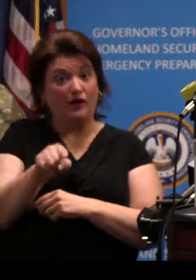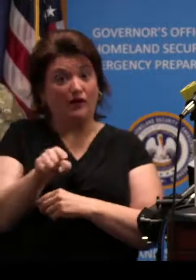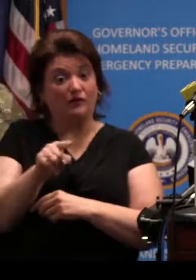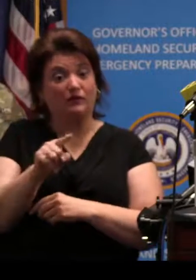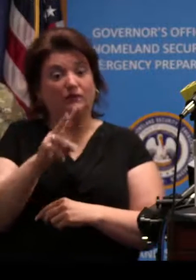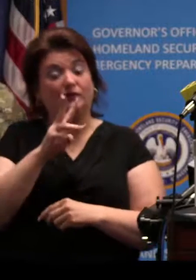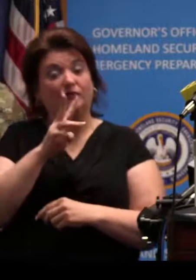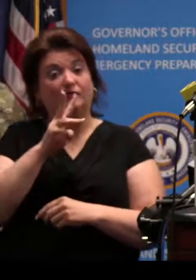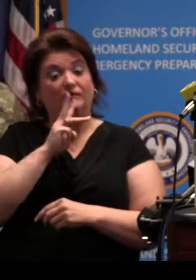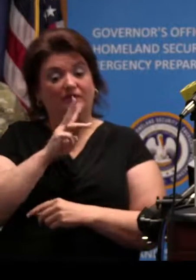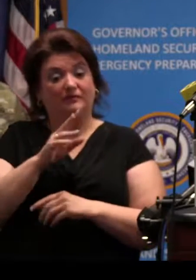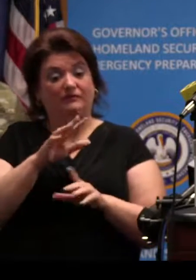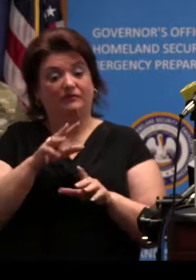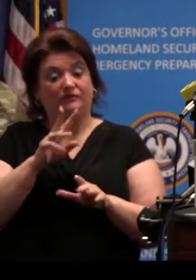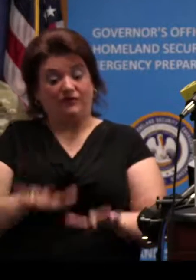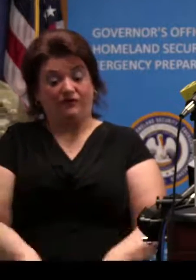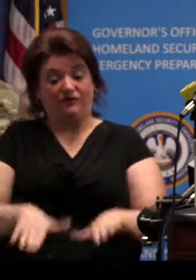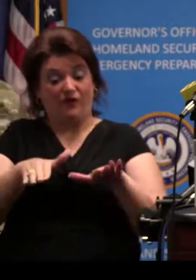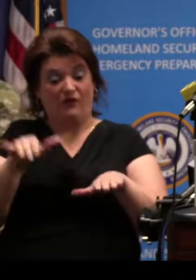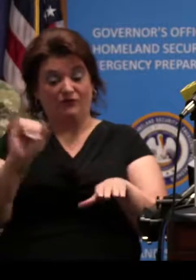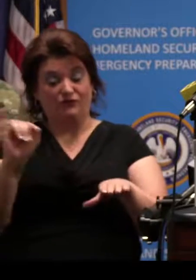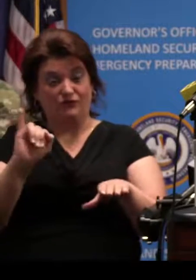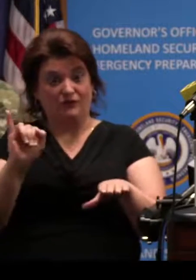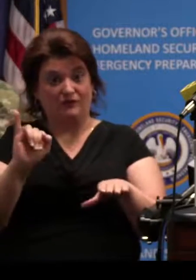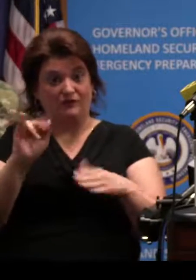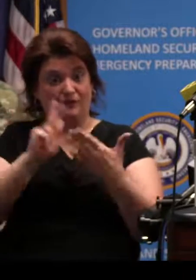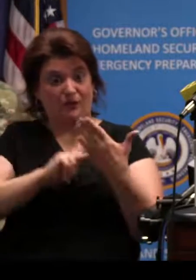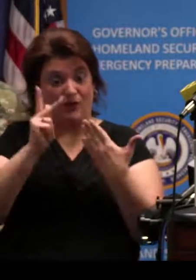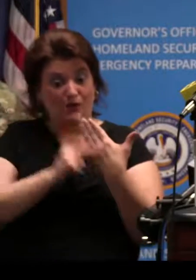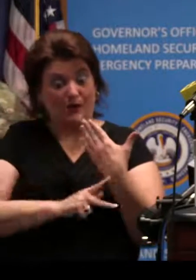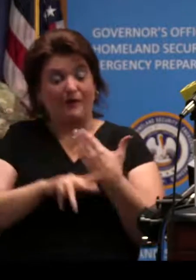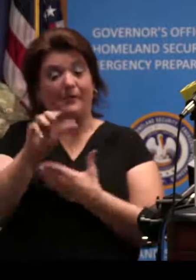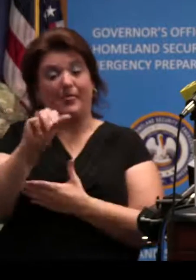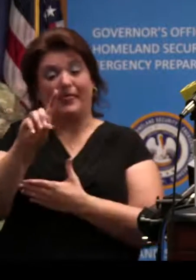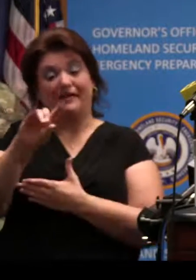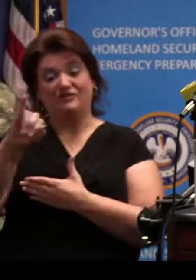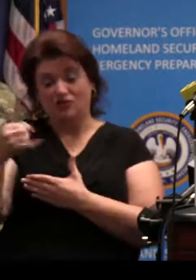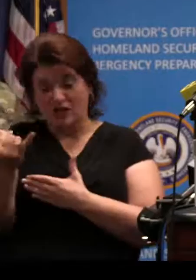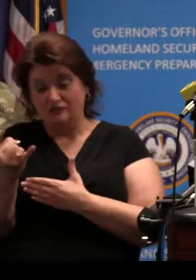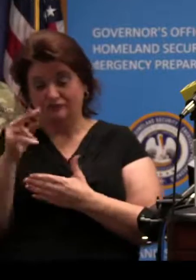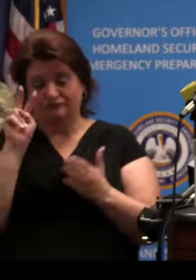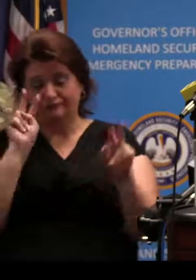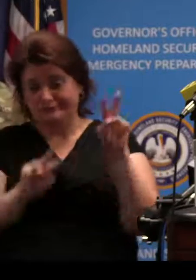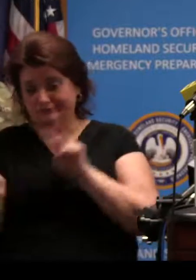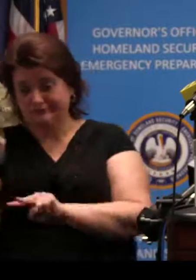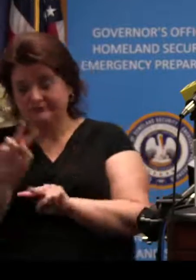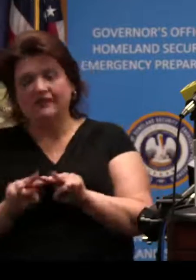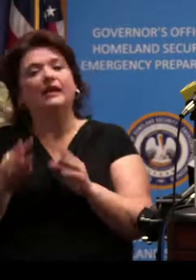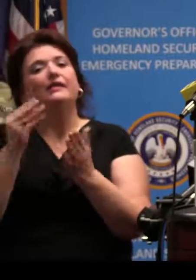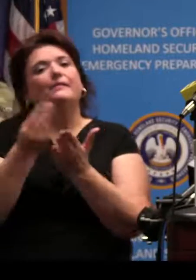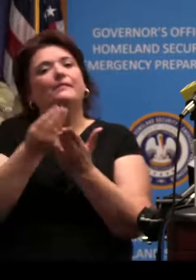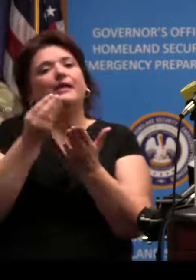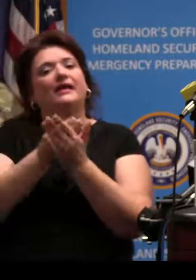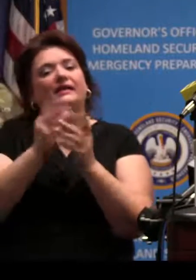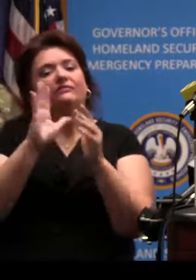insurance program and the work that the adjustors doing the contractual obligations to have the money goes to you much faster than having to go